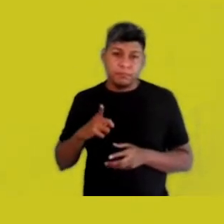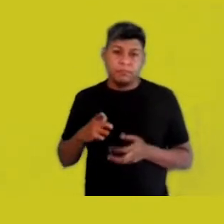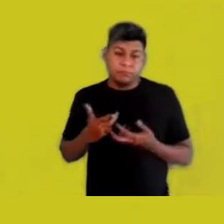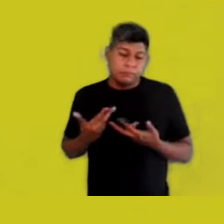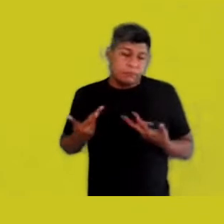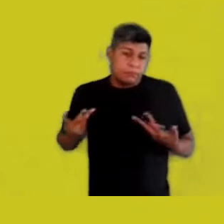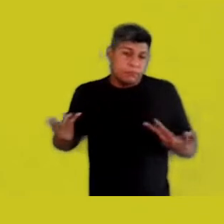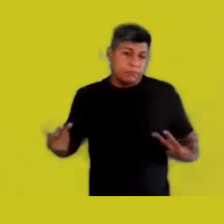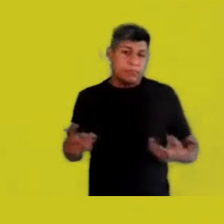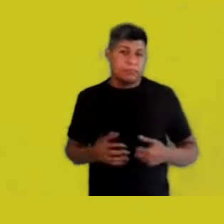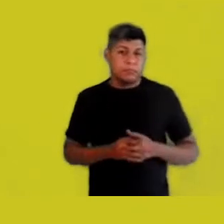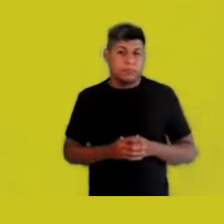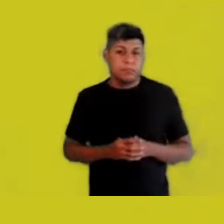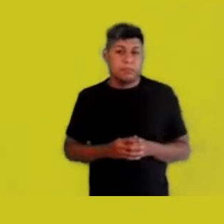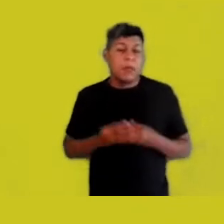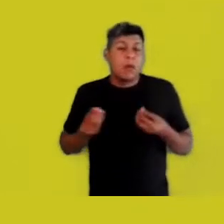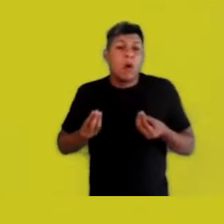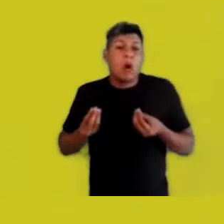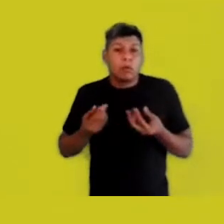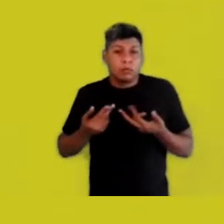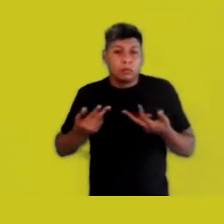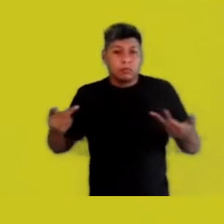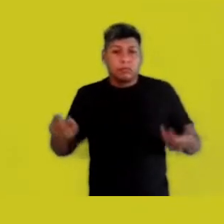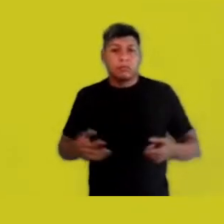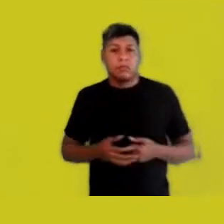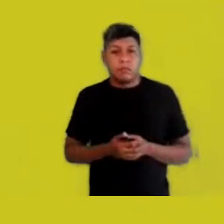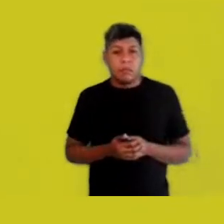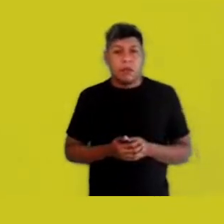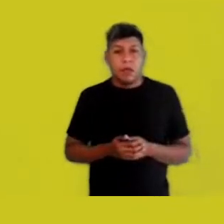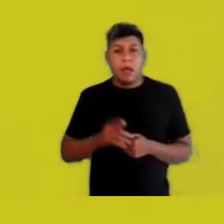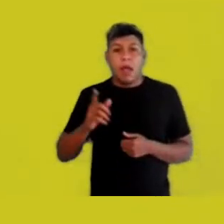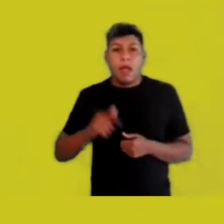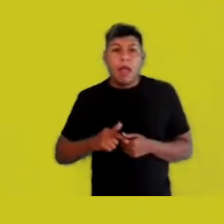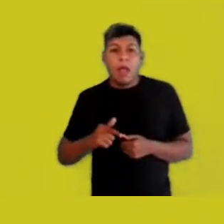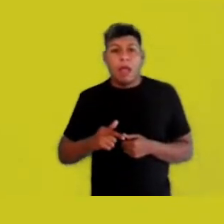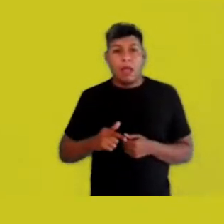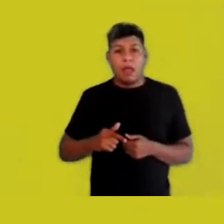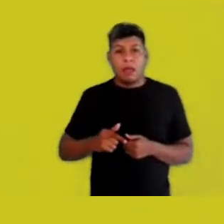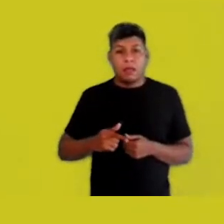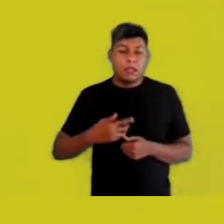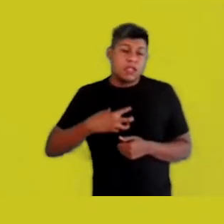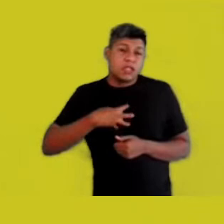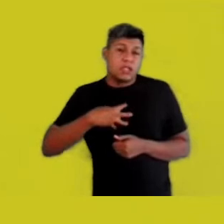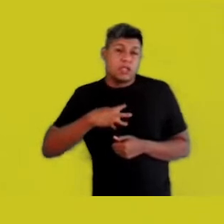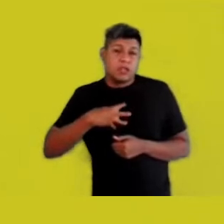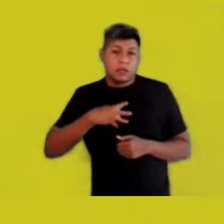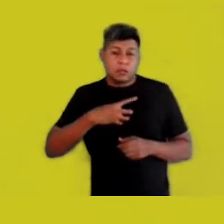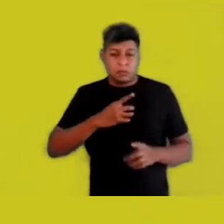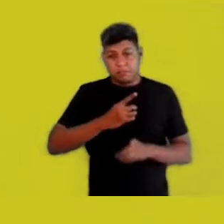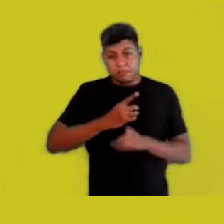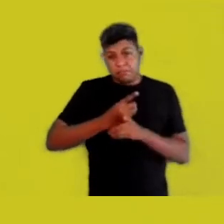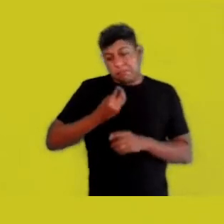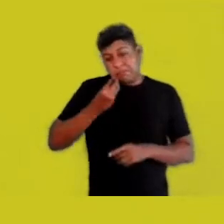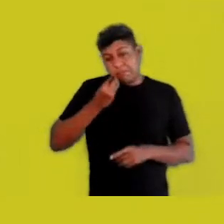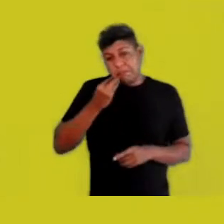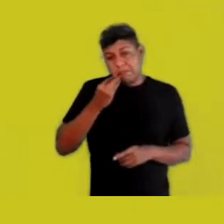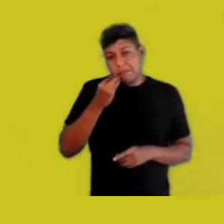How does it operate? Magic induces a rhythm. Rhythm is the key, one of the keys for comprehension